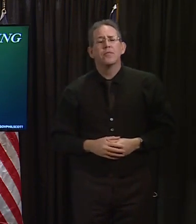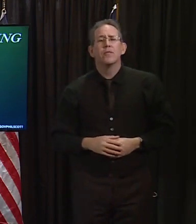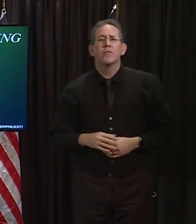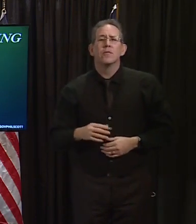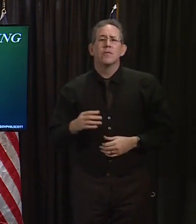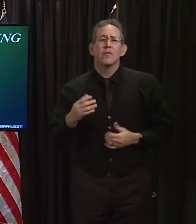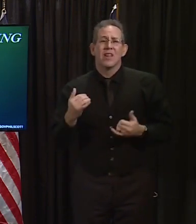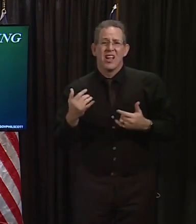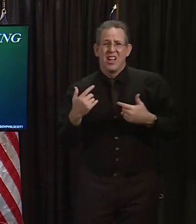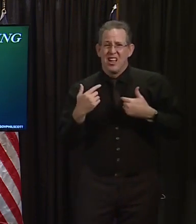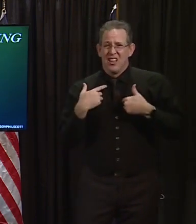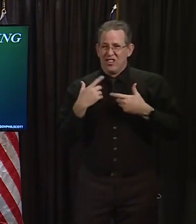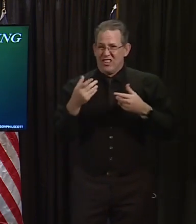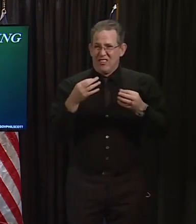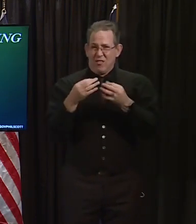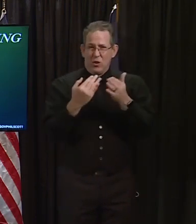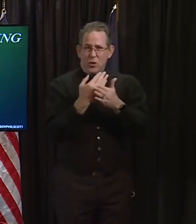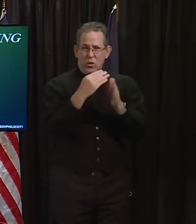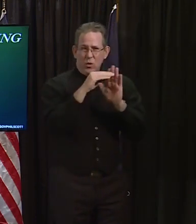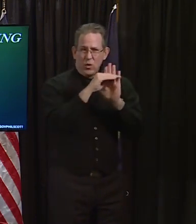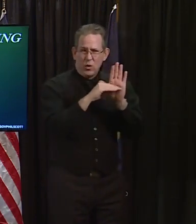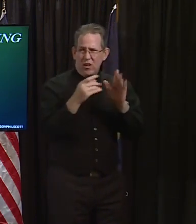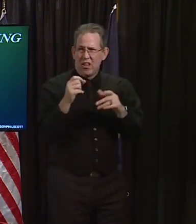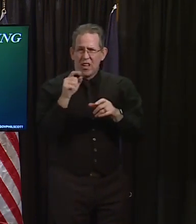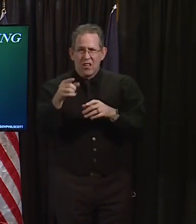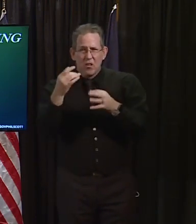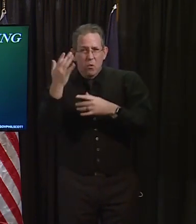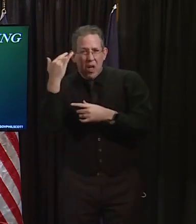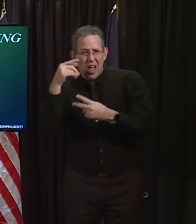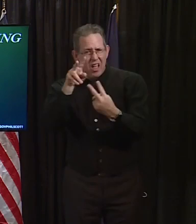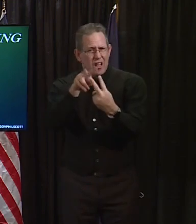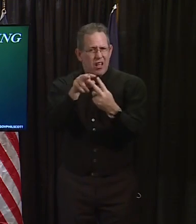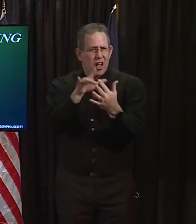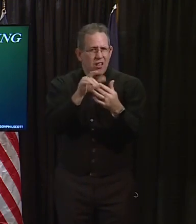has been characterized as abrupt and to a certain extent, I think that is a